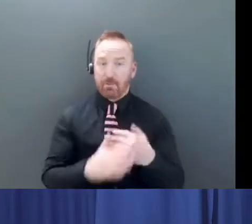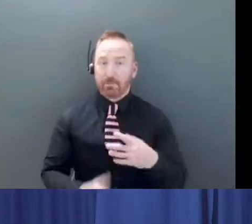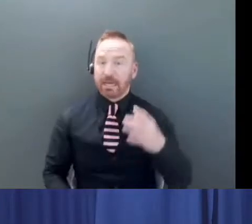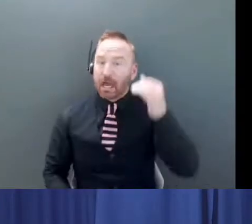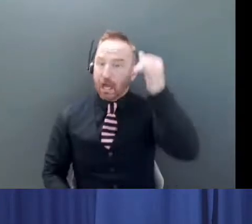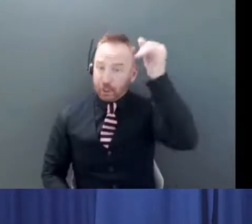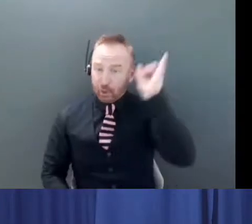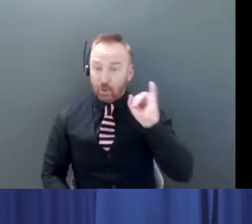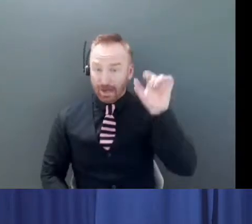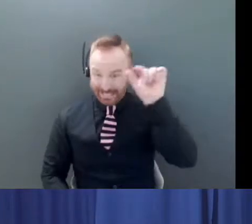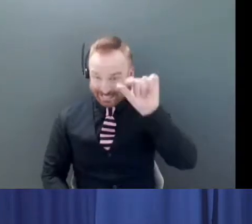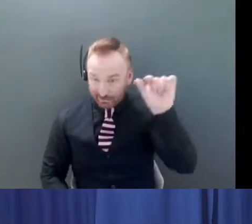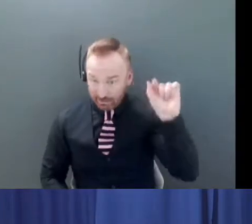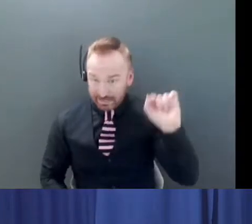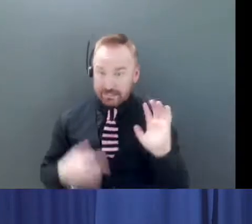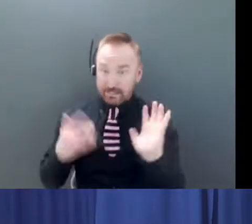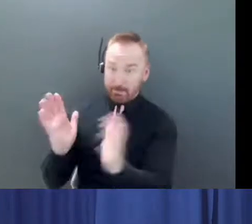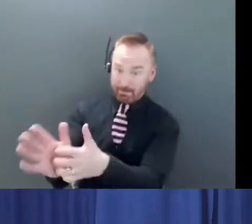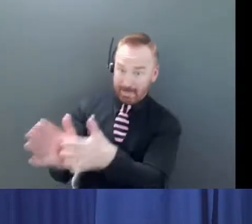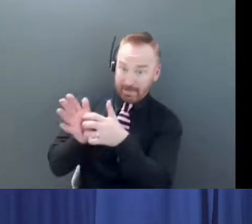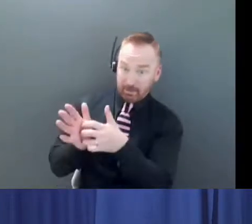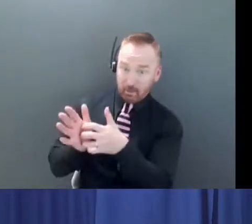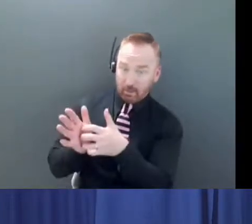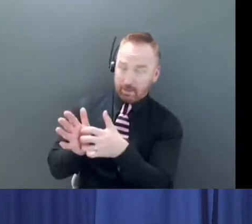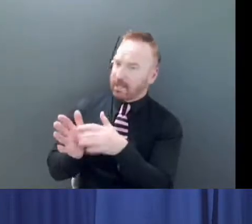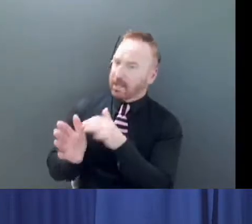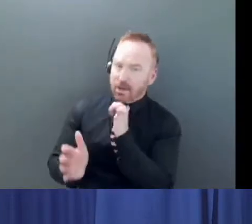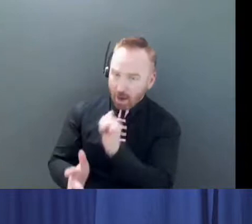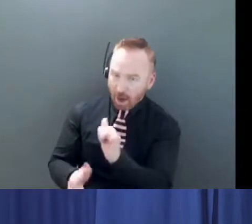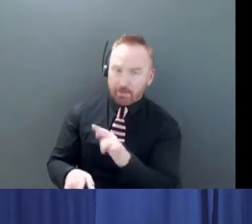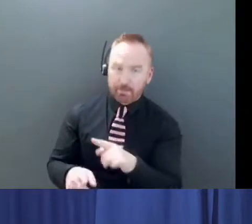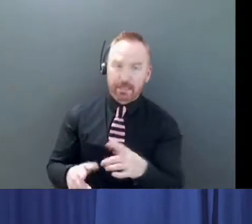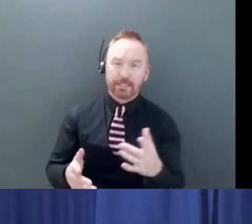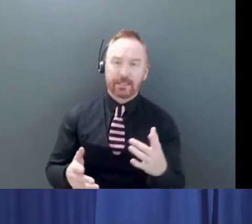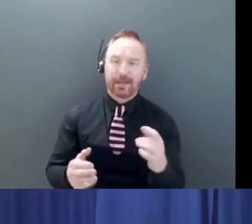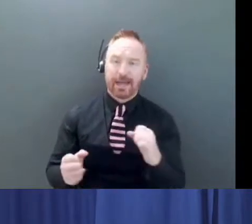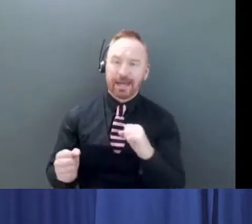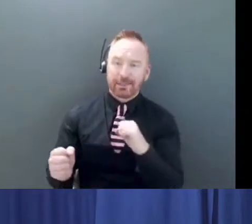While it is not mandatory from a Yukon Government approach, there is this strong guidance on how